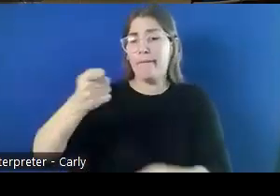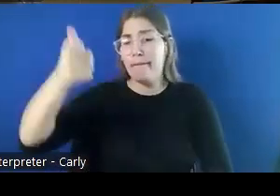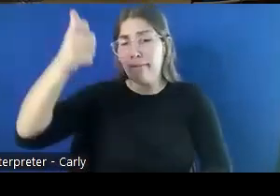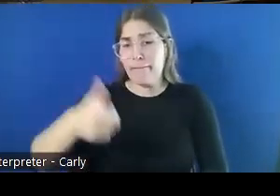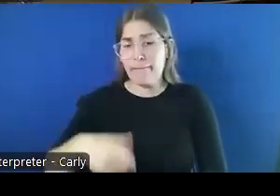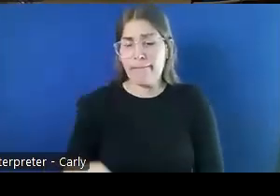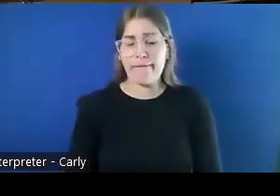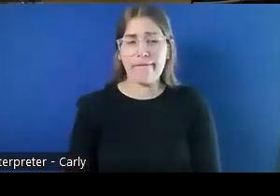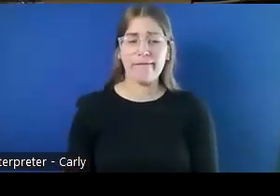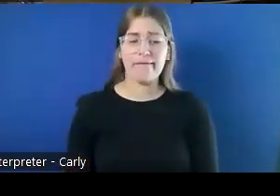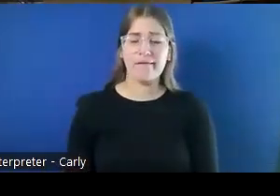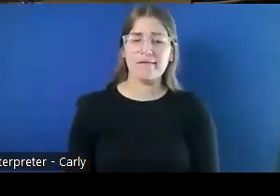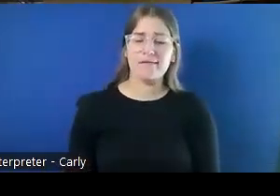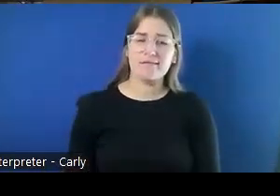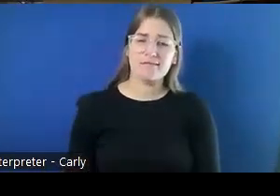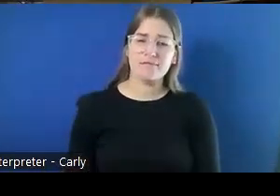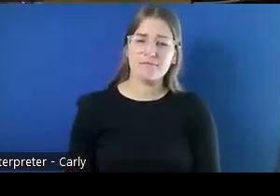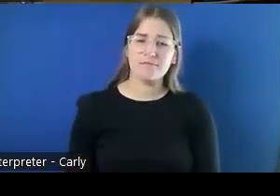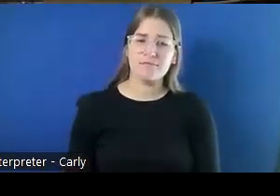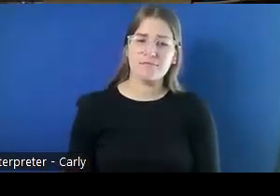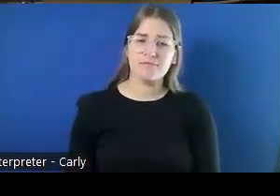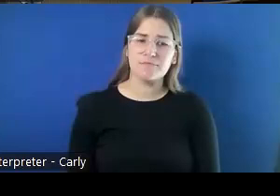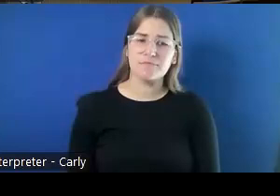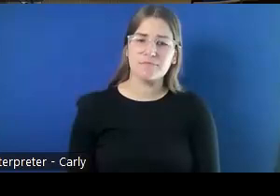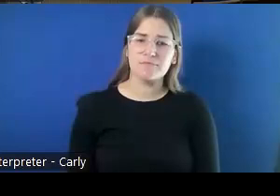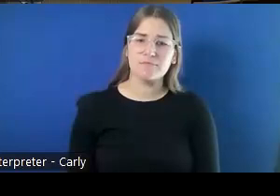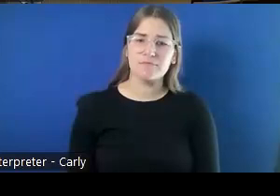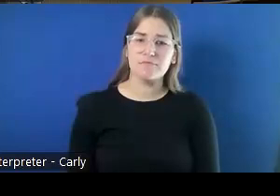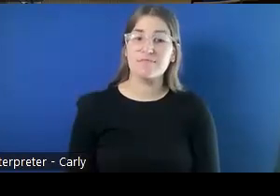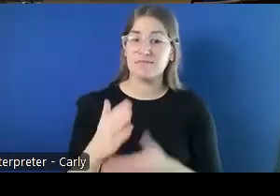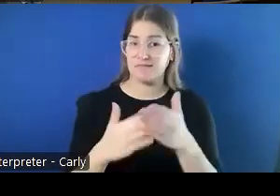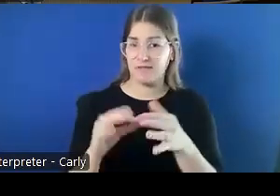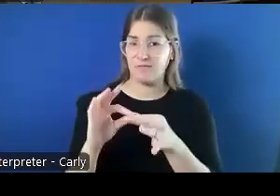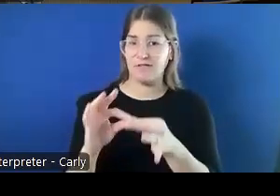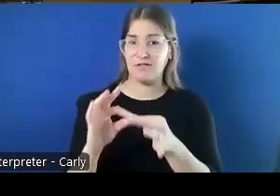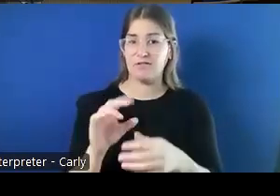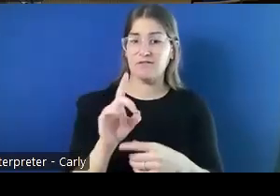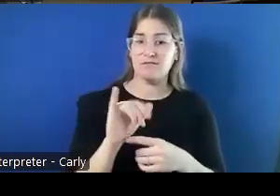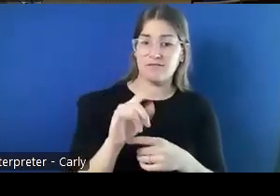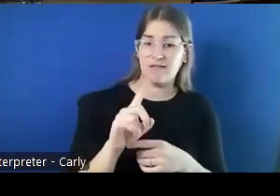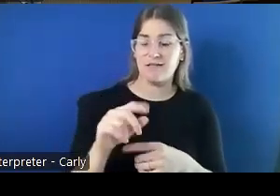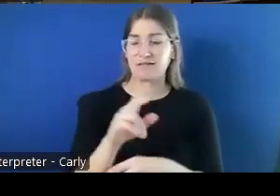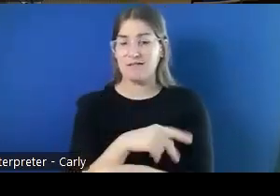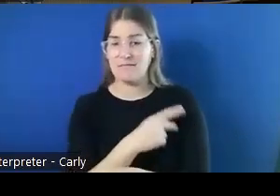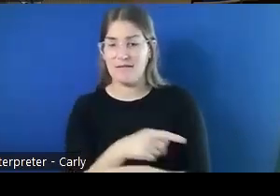about it from that perspective because you have diads and patients that really are in by having